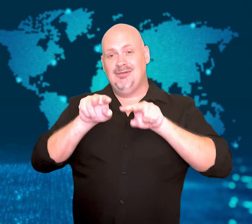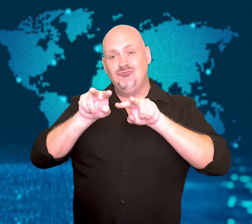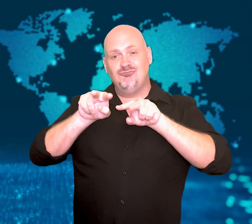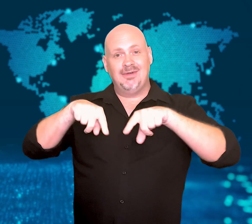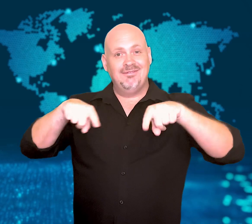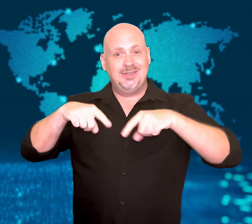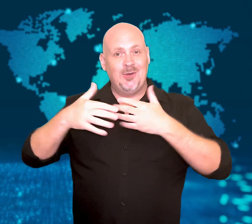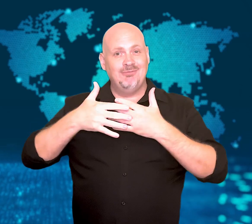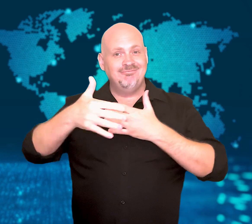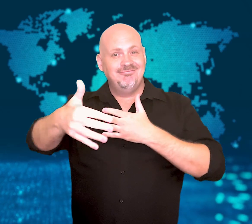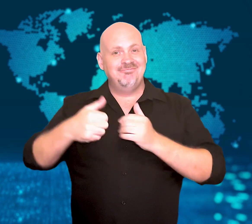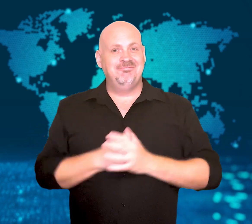to get new video updates!